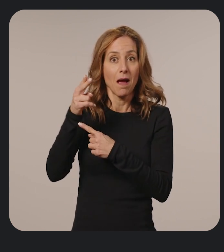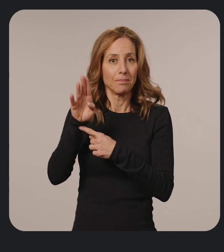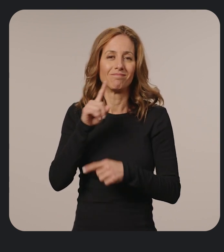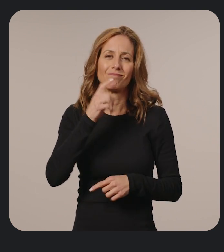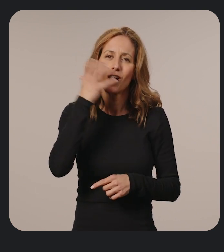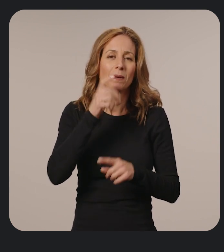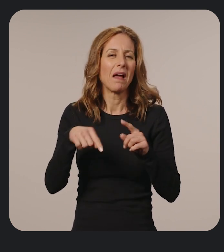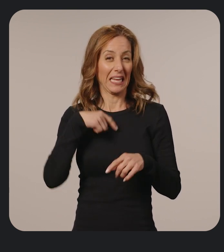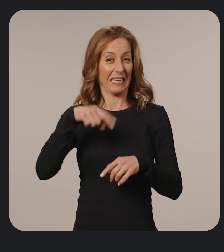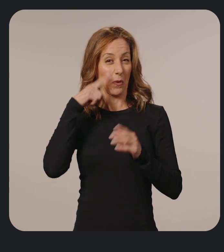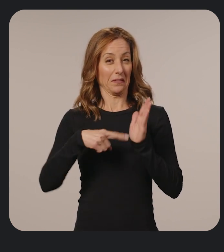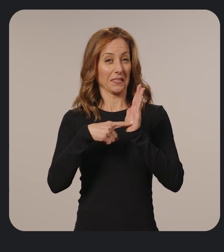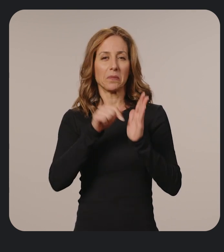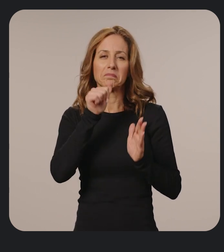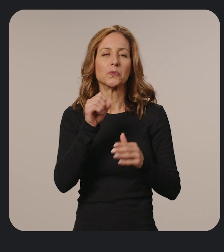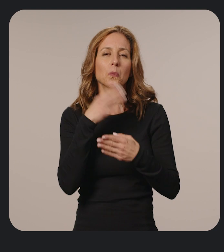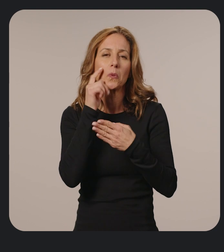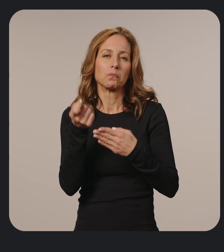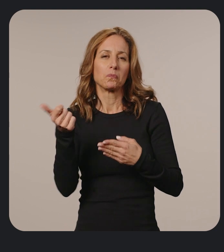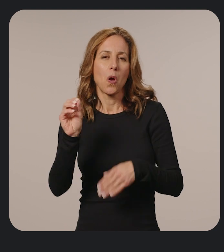but I don't really need them for this demo, so I'm going to leave those off for now.